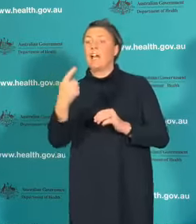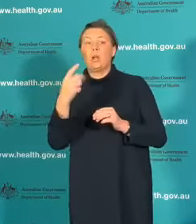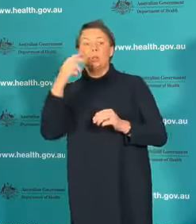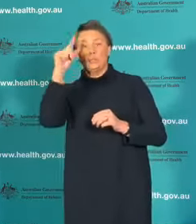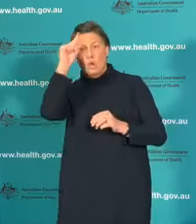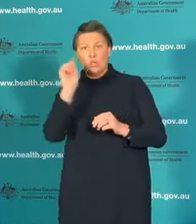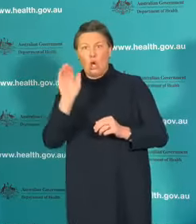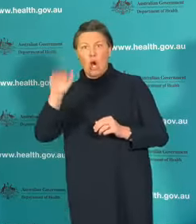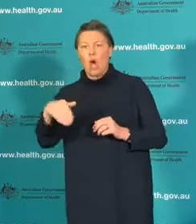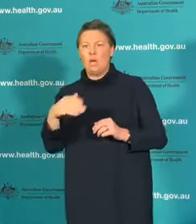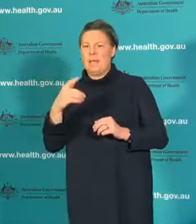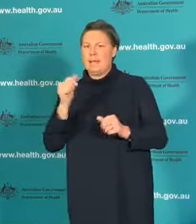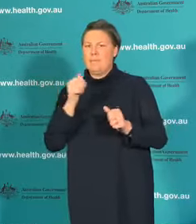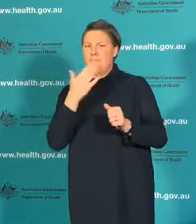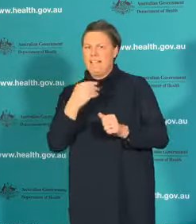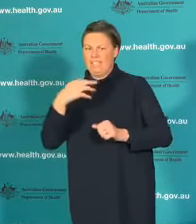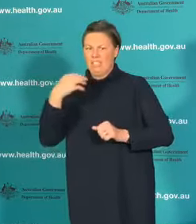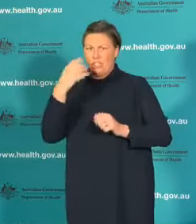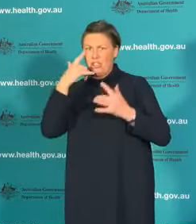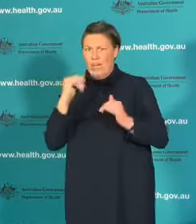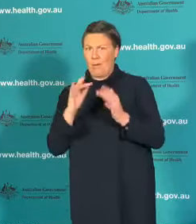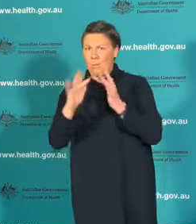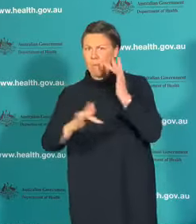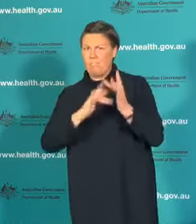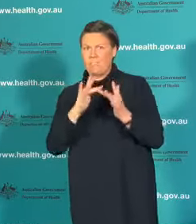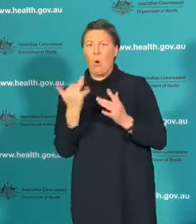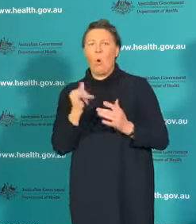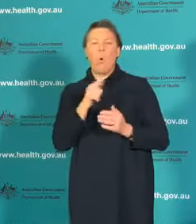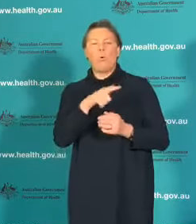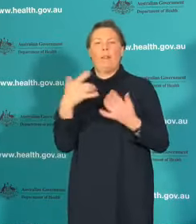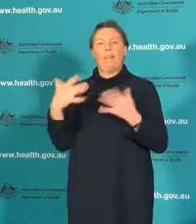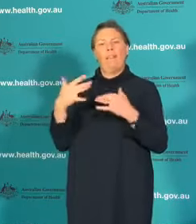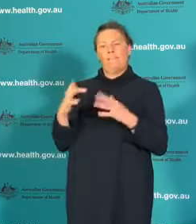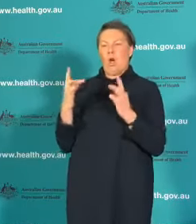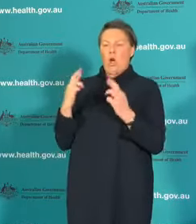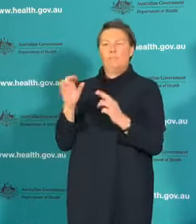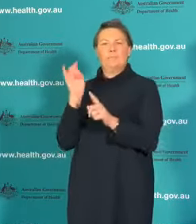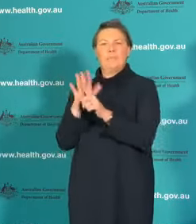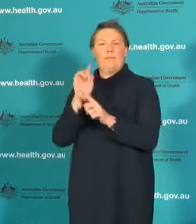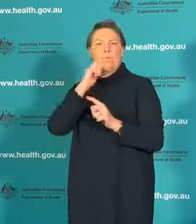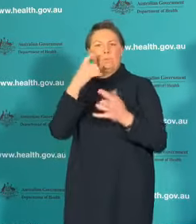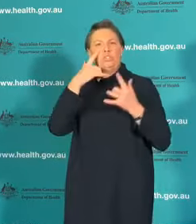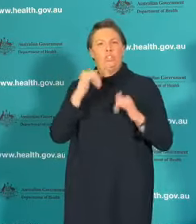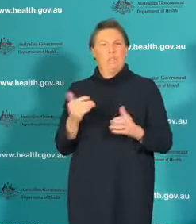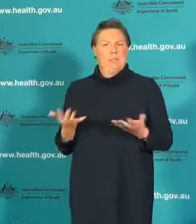am not across the testimony which has been made to the Age Care Royal Commission today. So I'm not able to provide any further